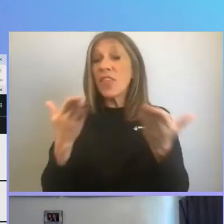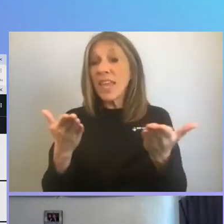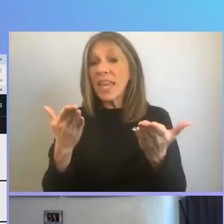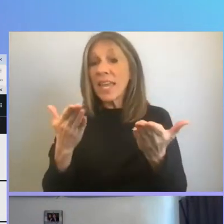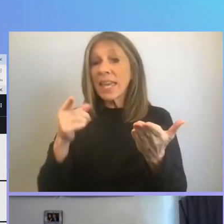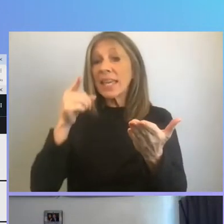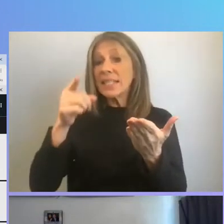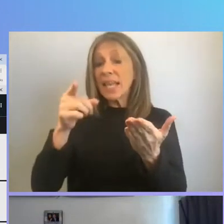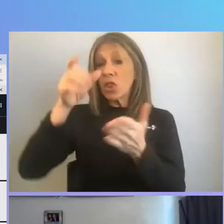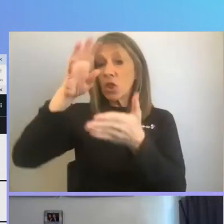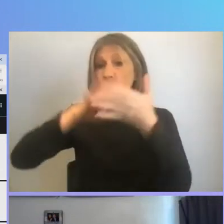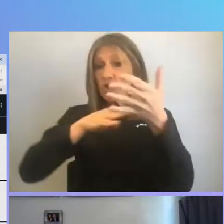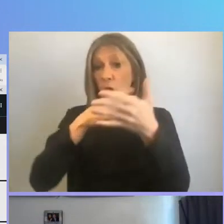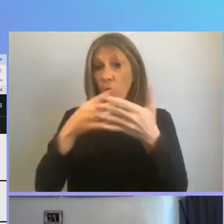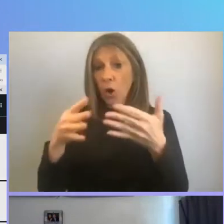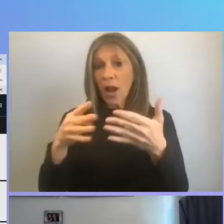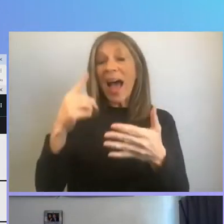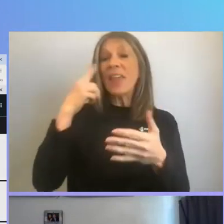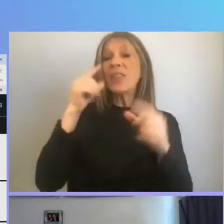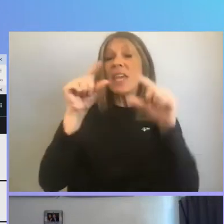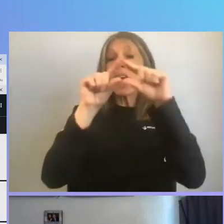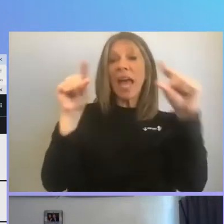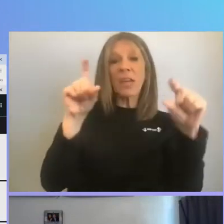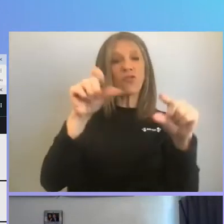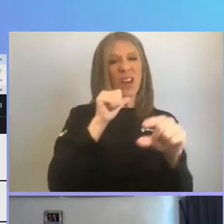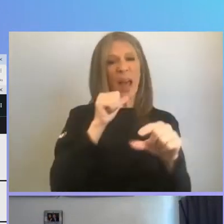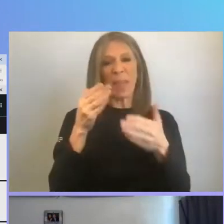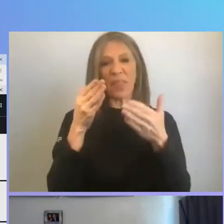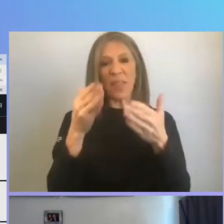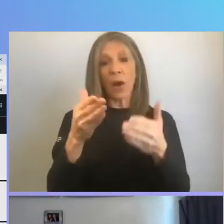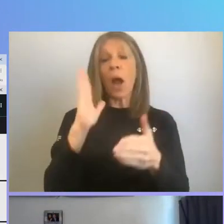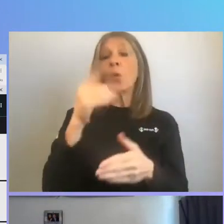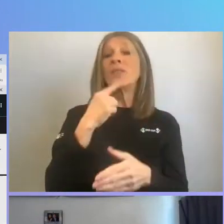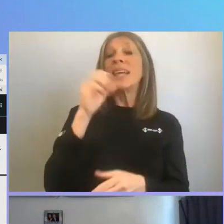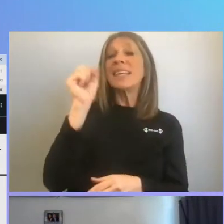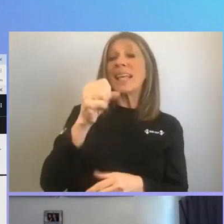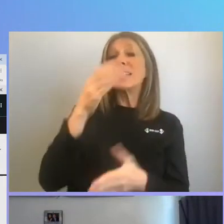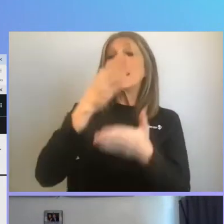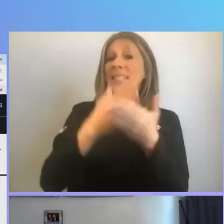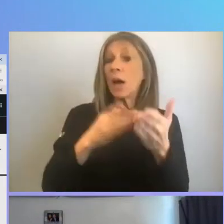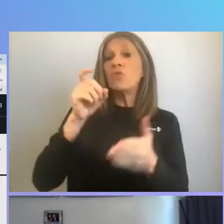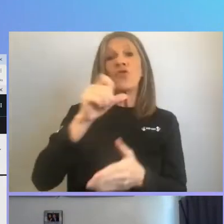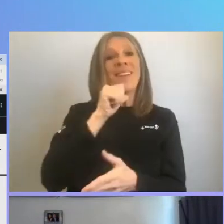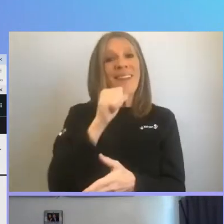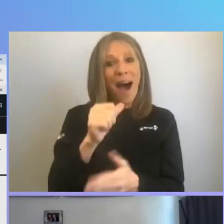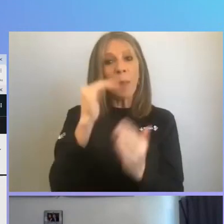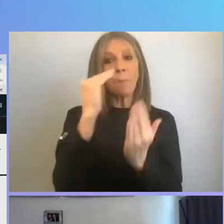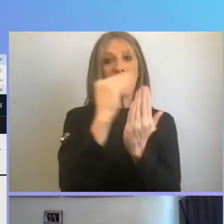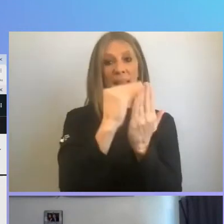chart. I think the header should not be a list. So I'm going to say yes, some of them should not be lists and the same order.